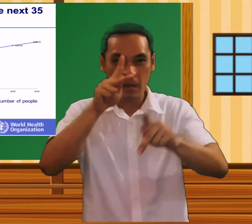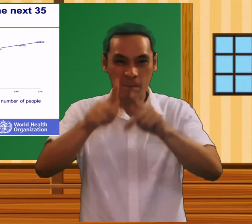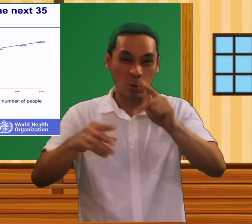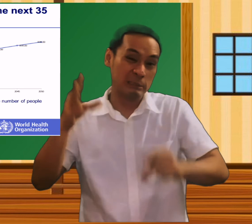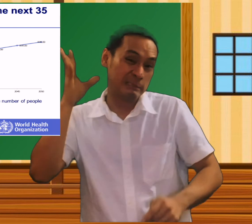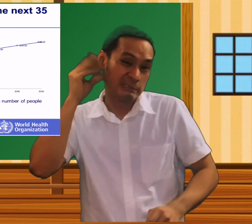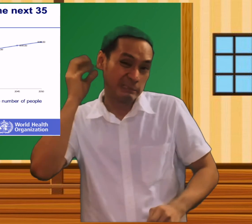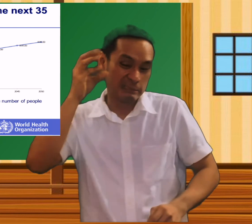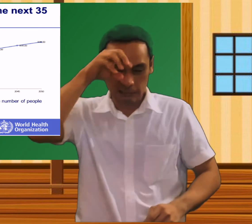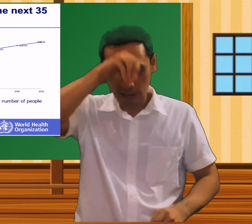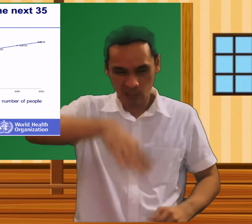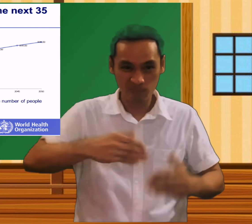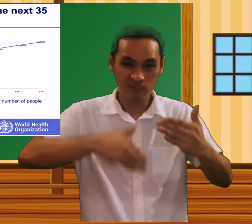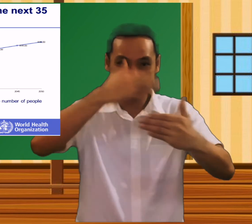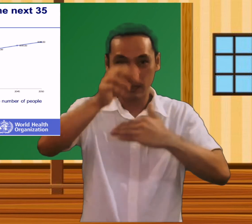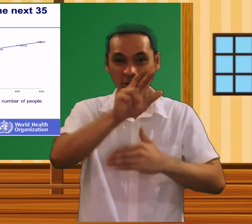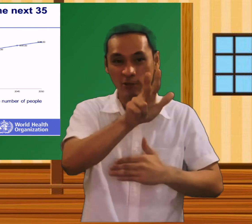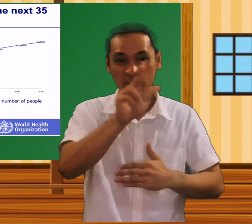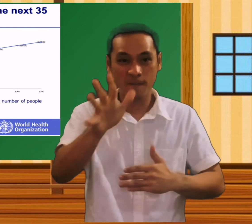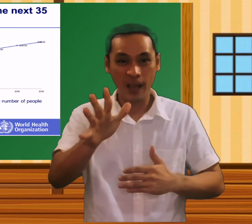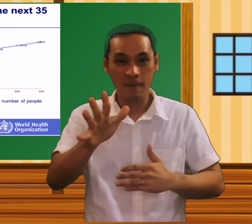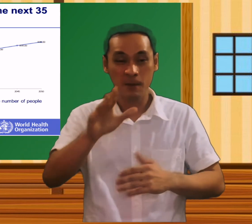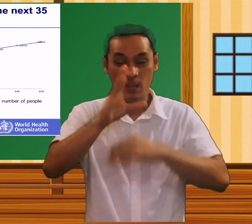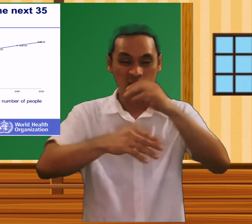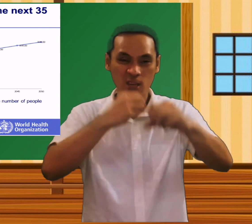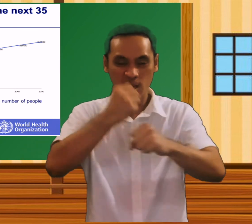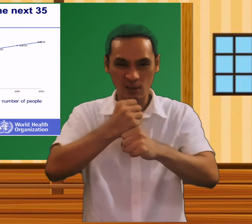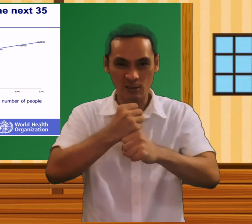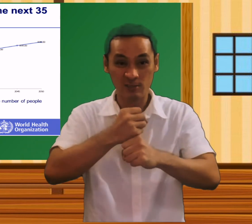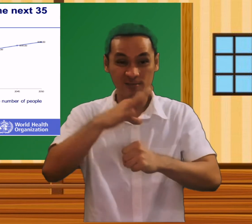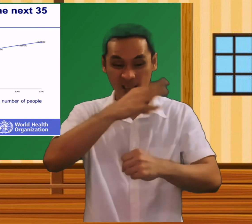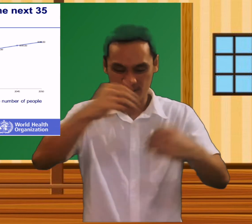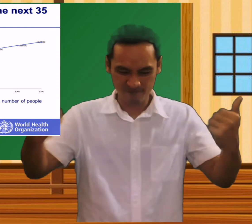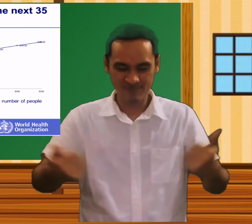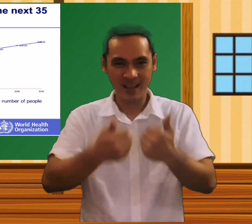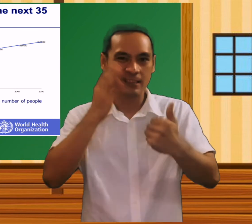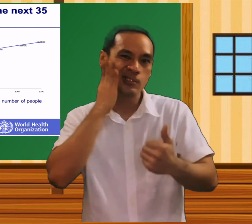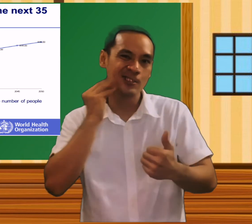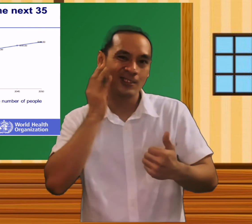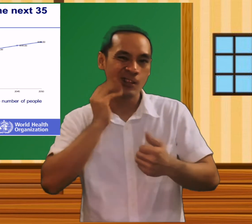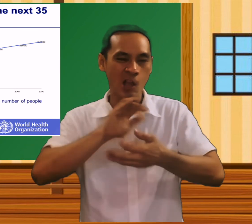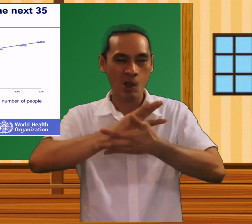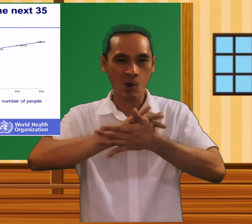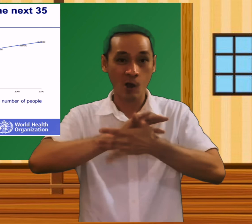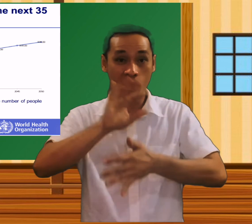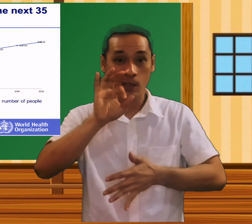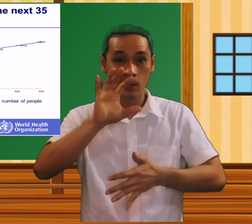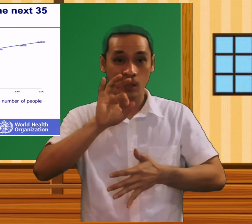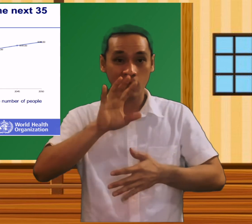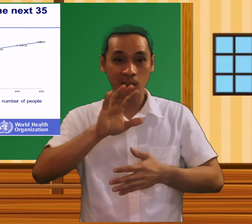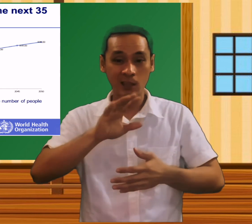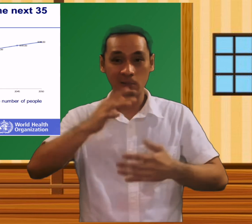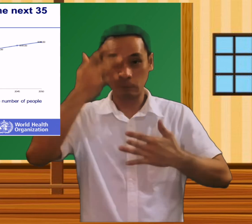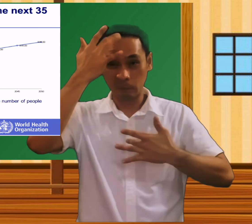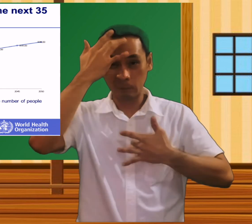for the next 35 years and the challenge brought about by the coveted 19 pandemic